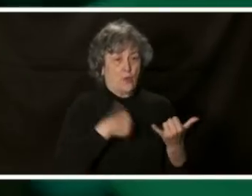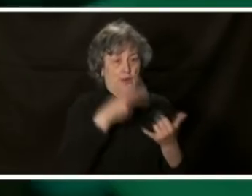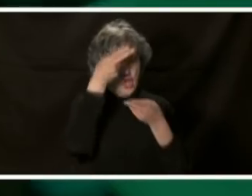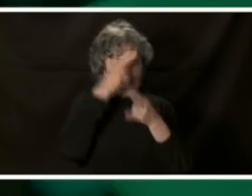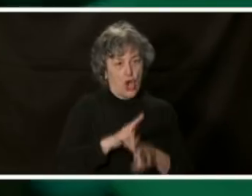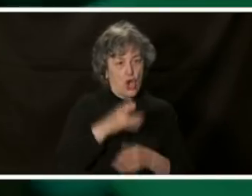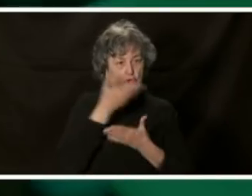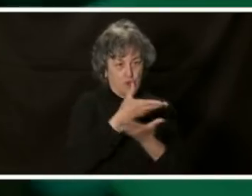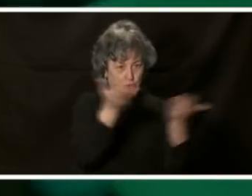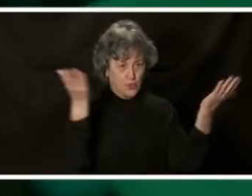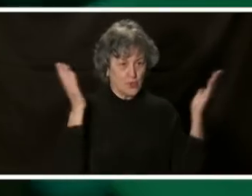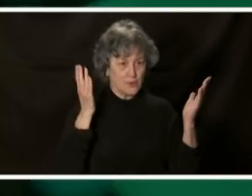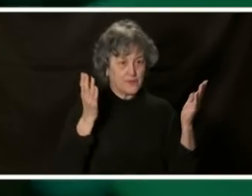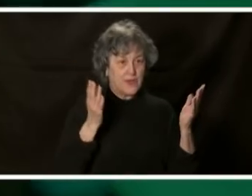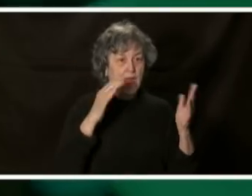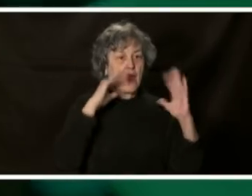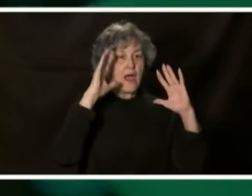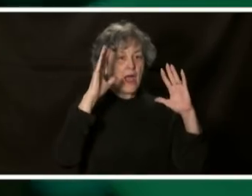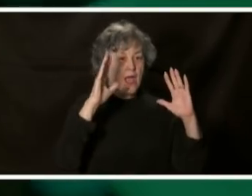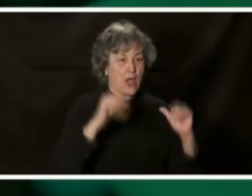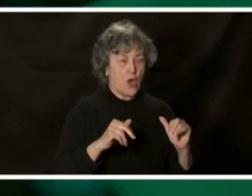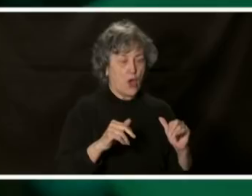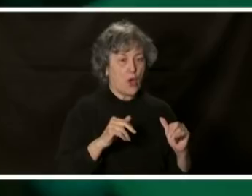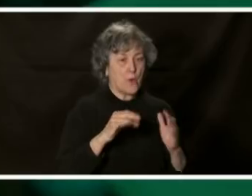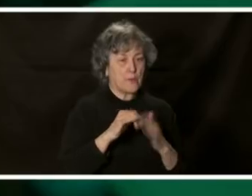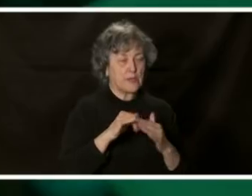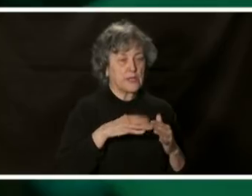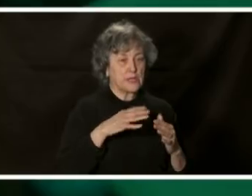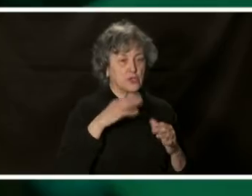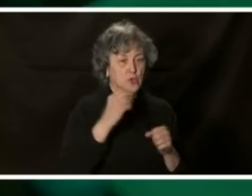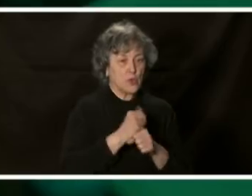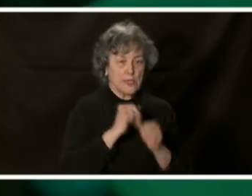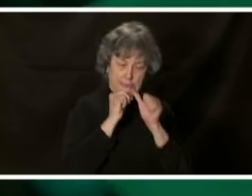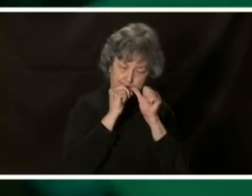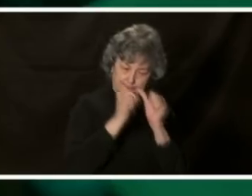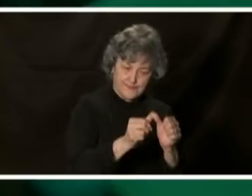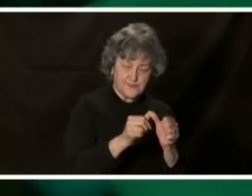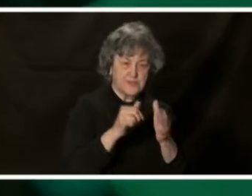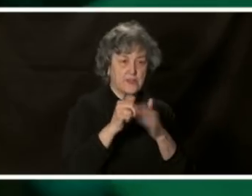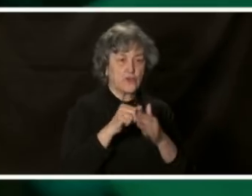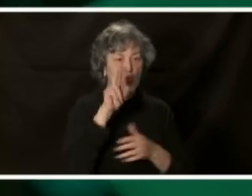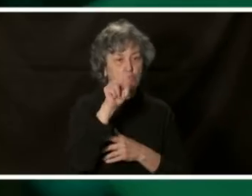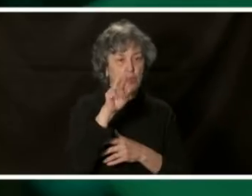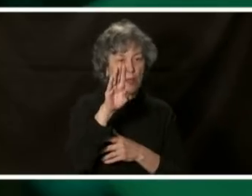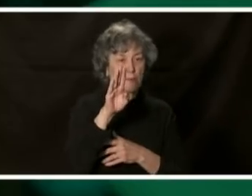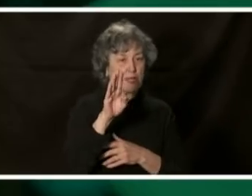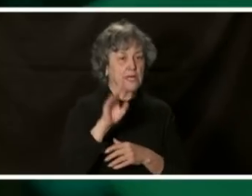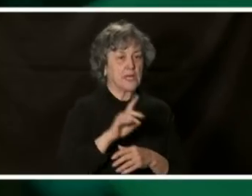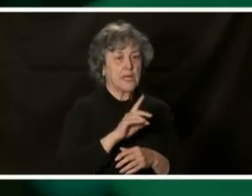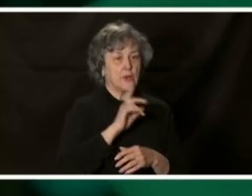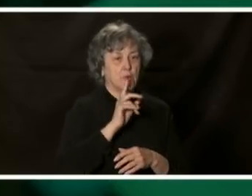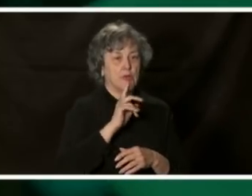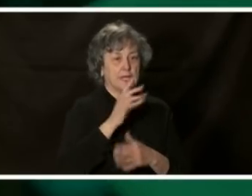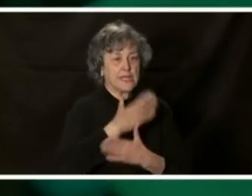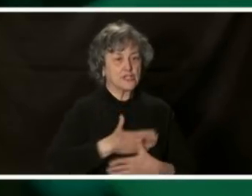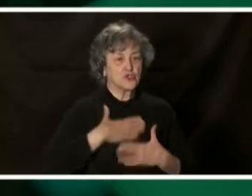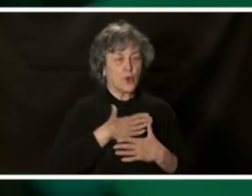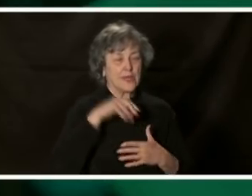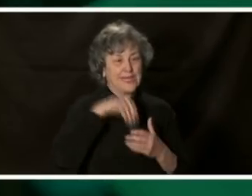SO I HOPE YOU ARE WEARING YOUR HARD-EARNED REGALIA OR UAB GEAR PROUDLY IN YOUR LIVING ROOM, SURROUNDED BY LOVED ONES.